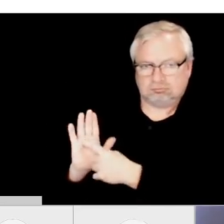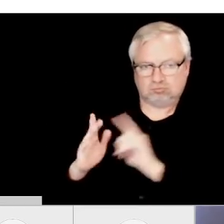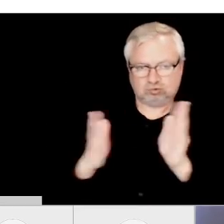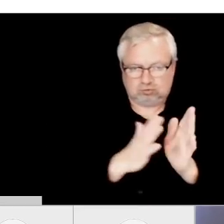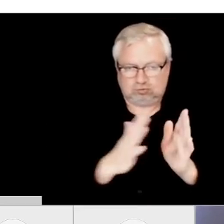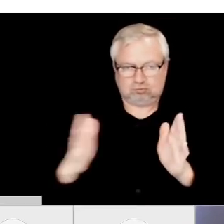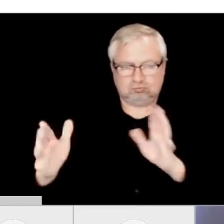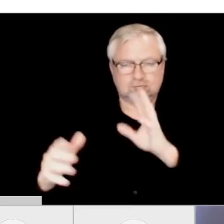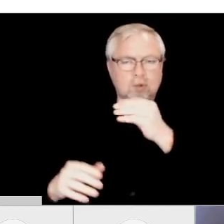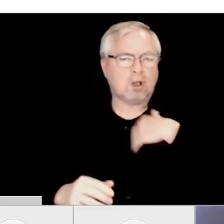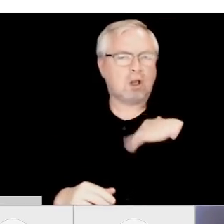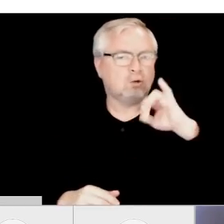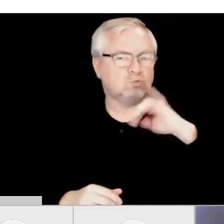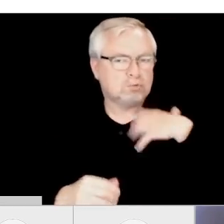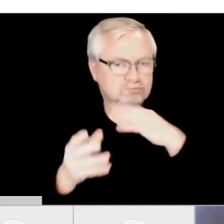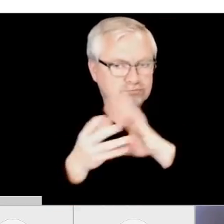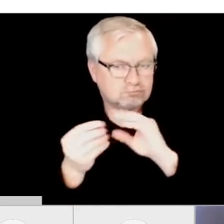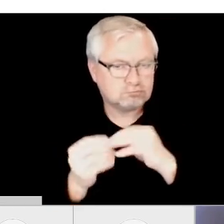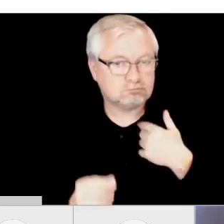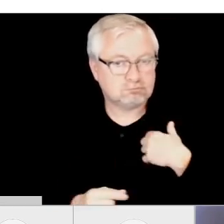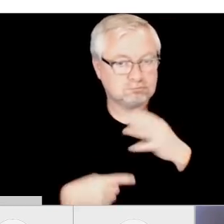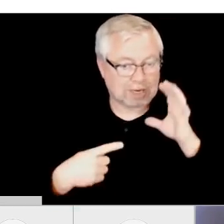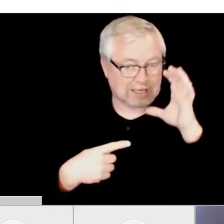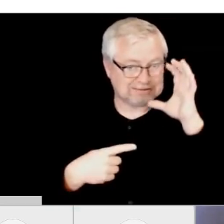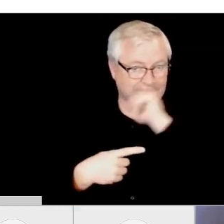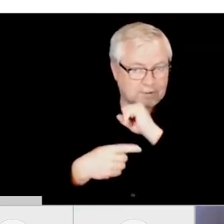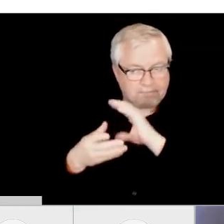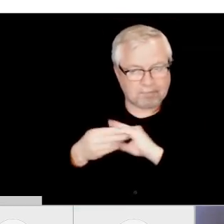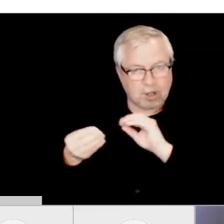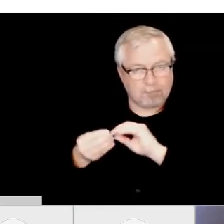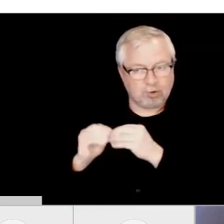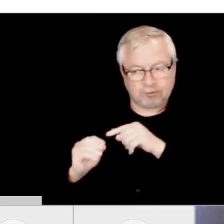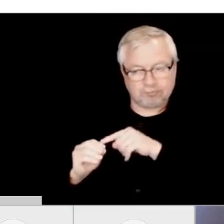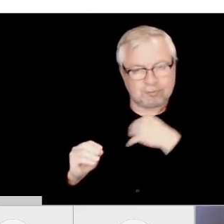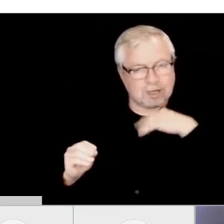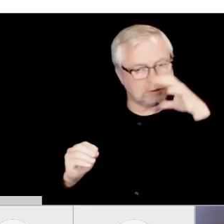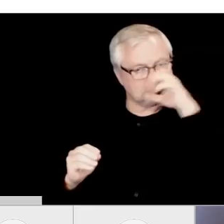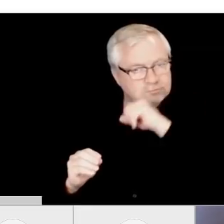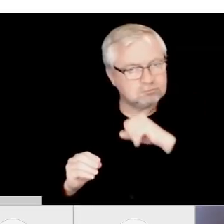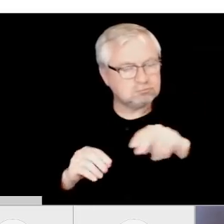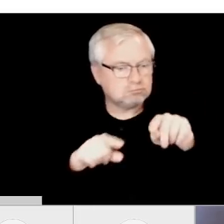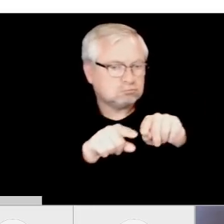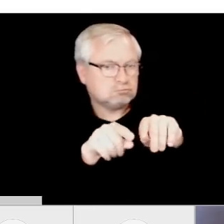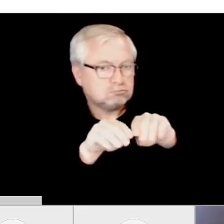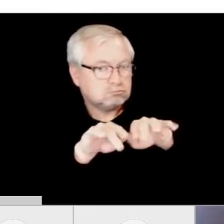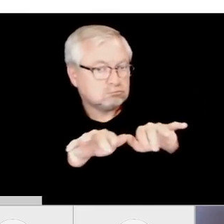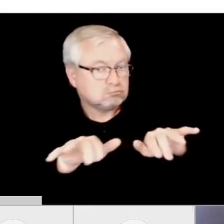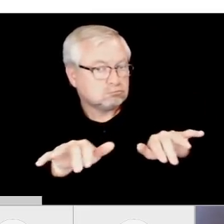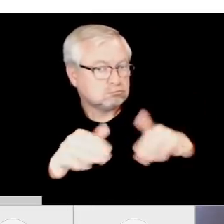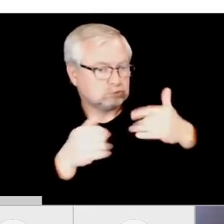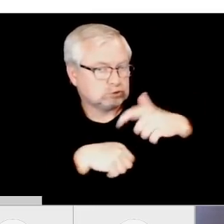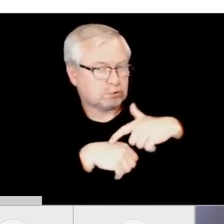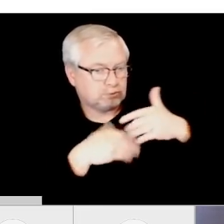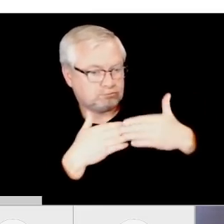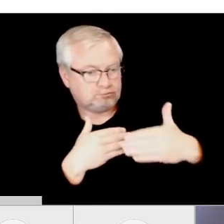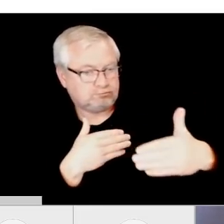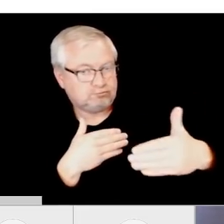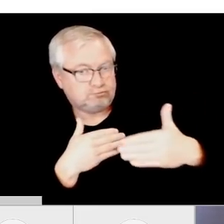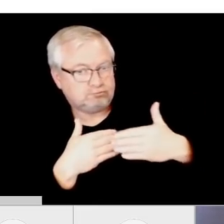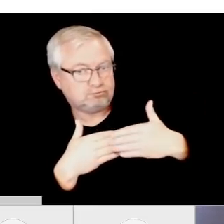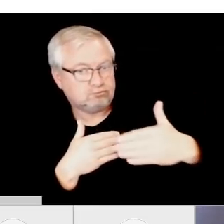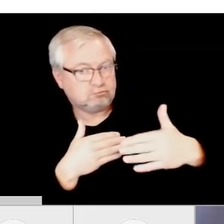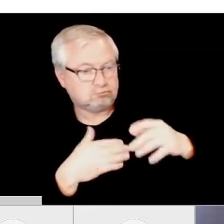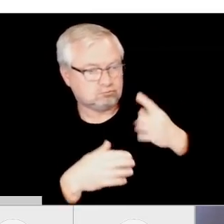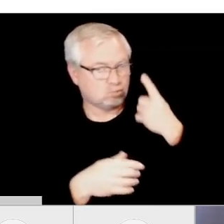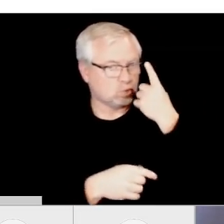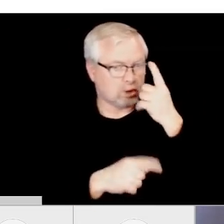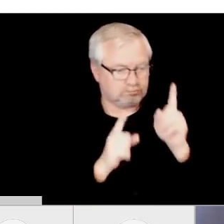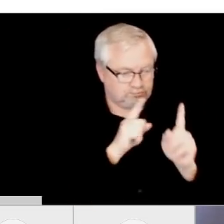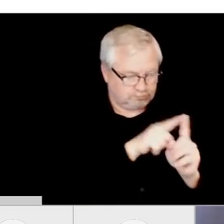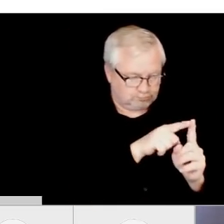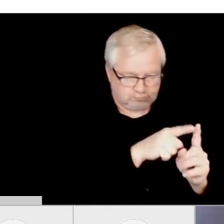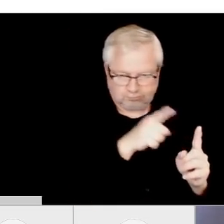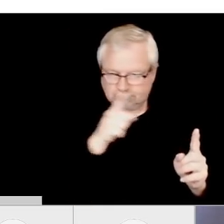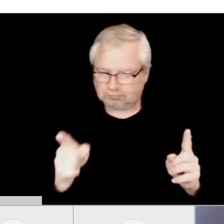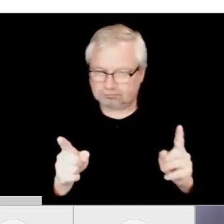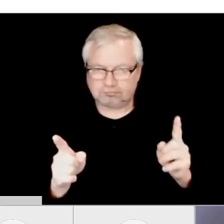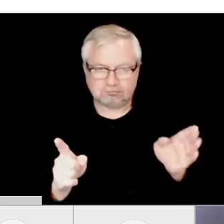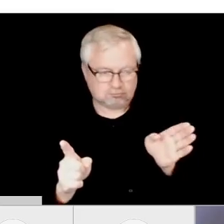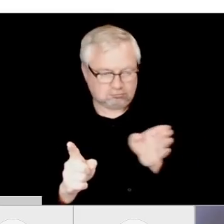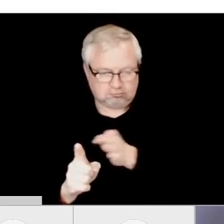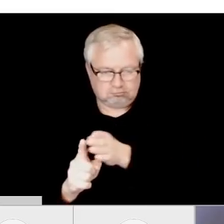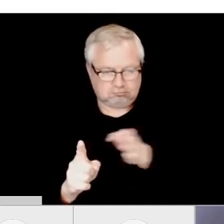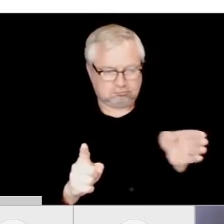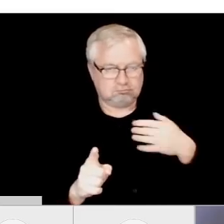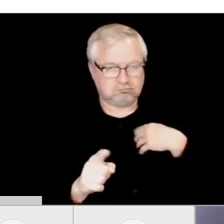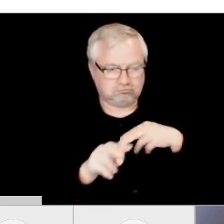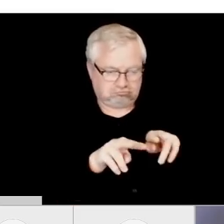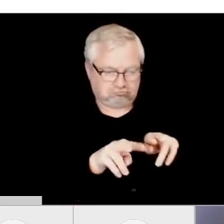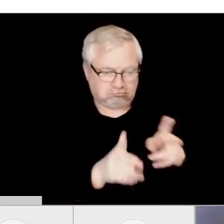estimates of infection over time and point in time RT and about cumulative